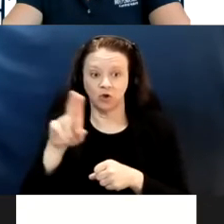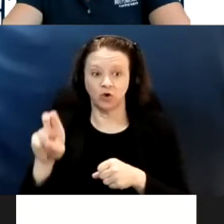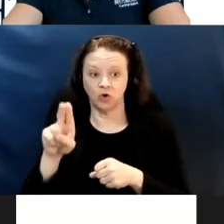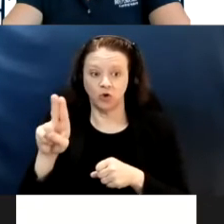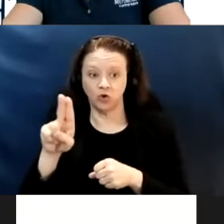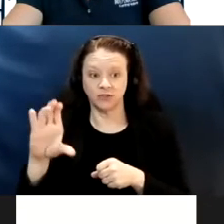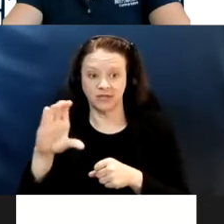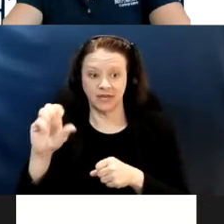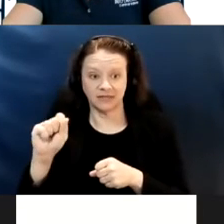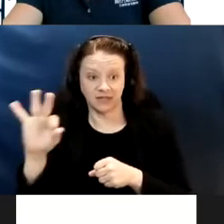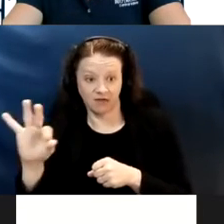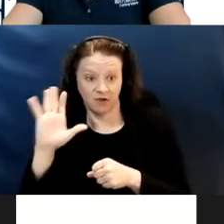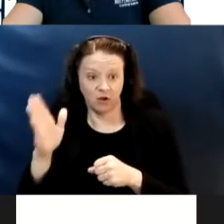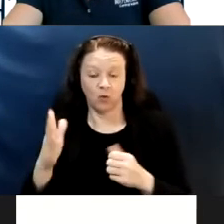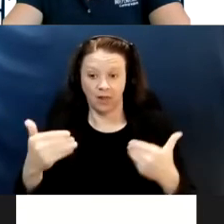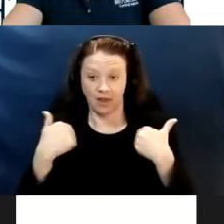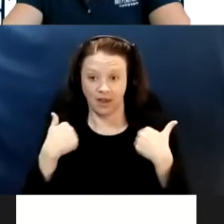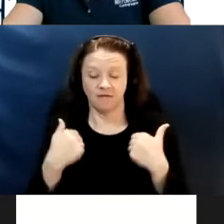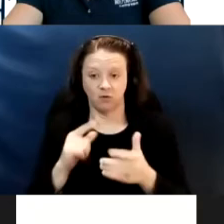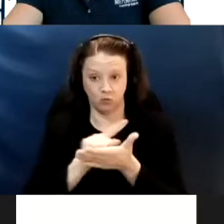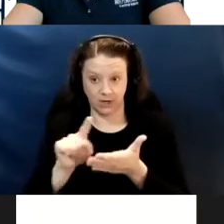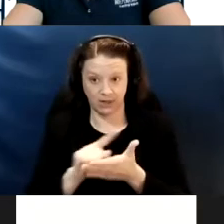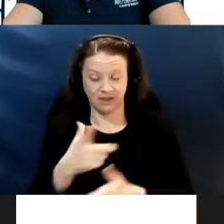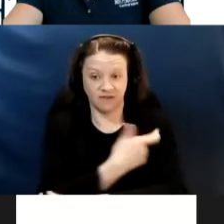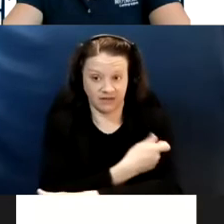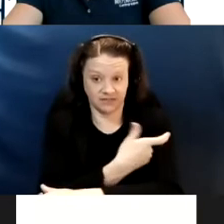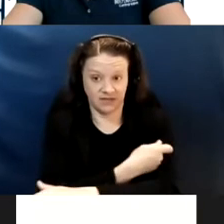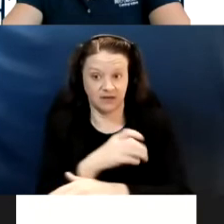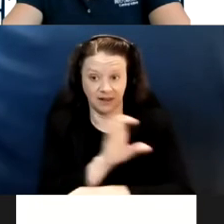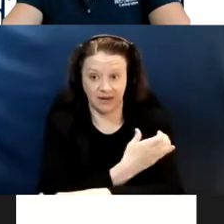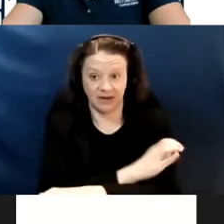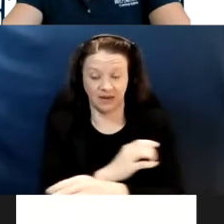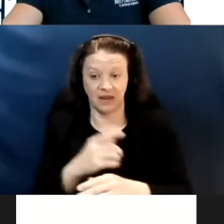will host a weekly vaccine clinic on every Tuesday for persons